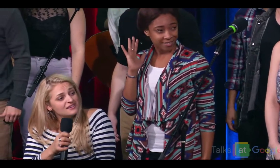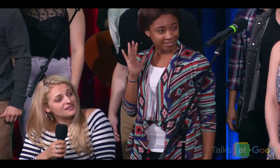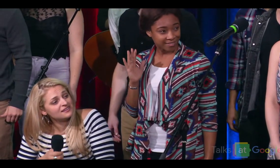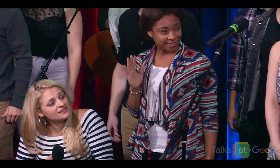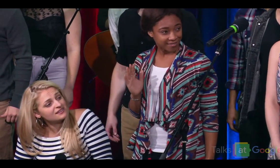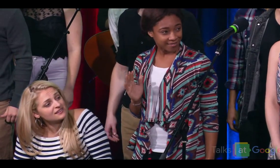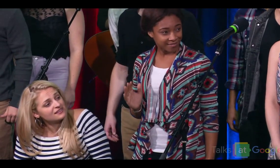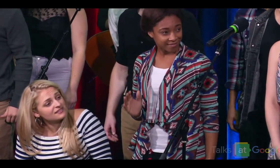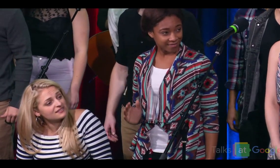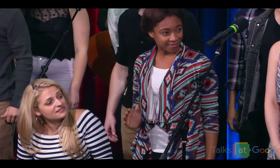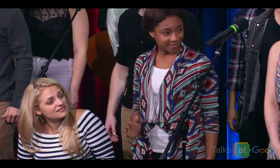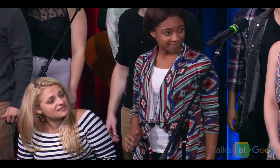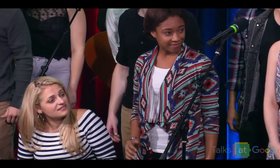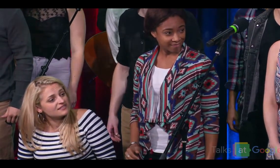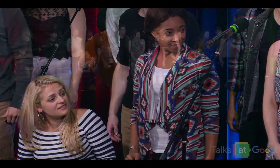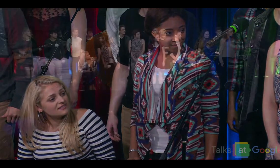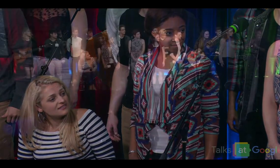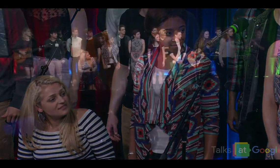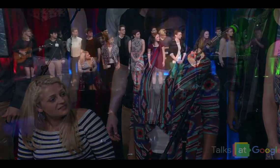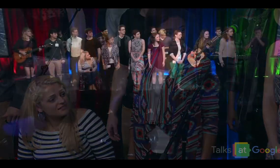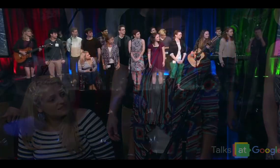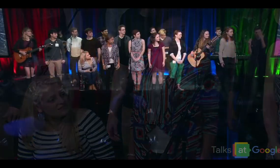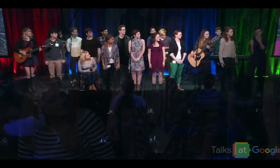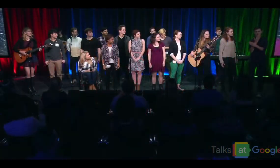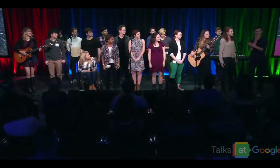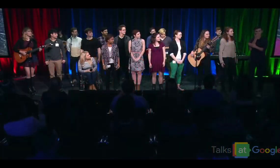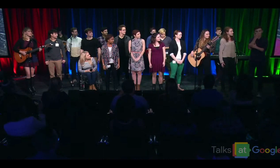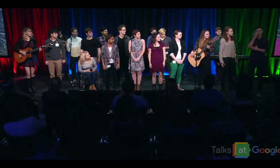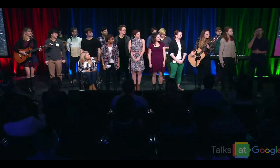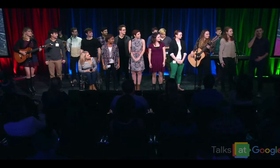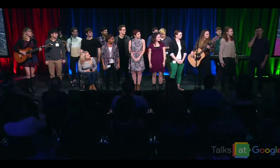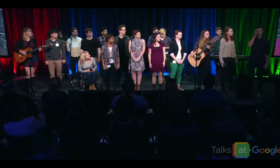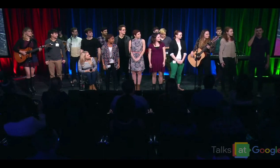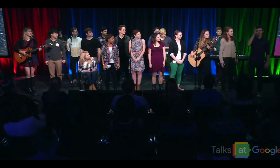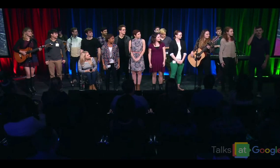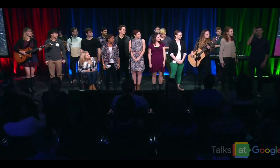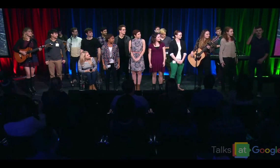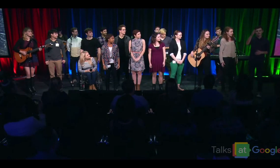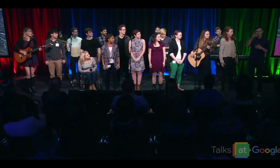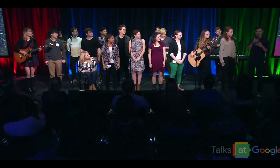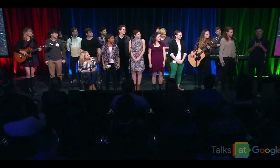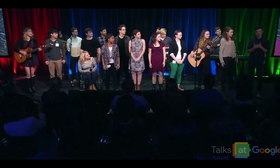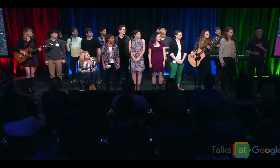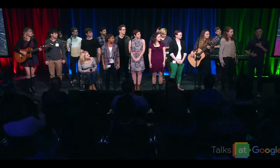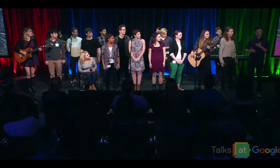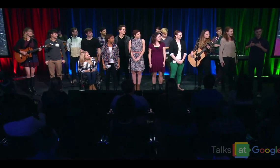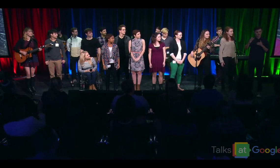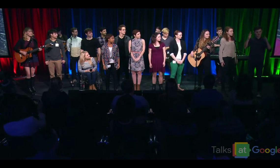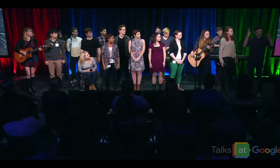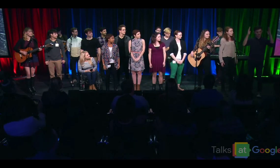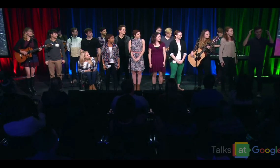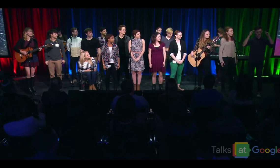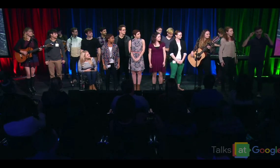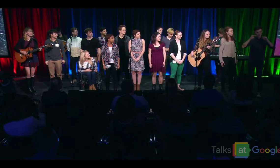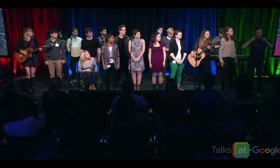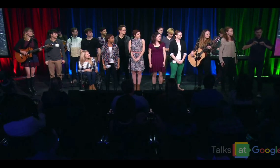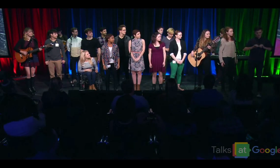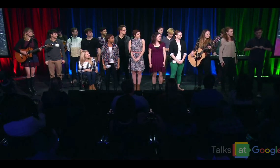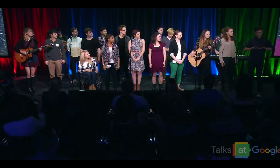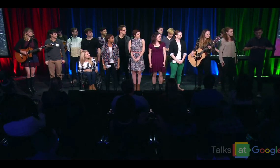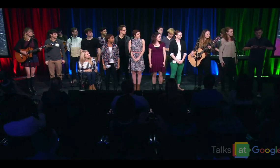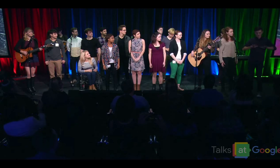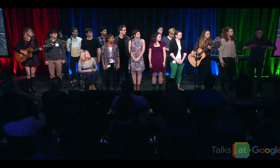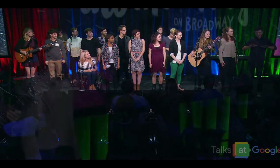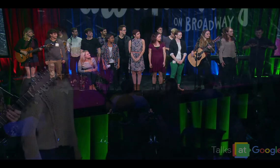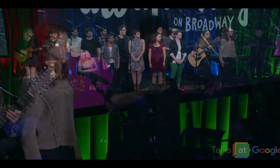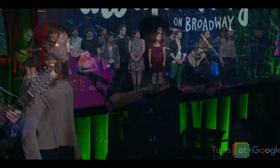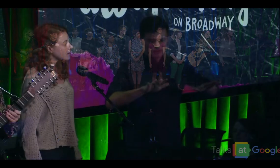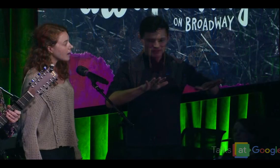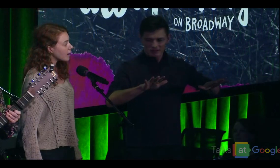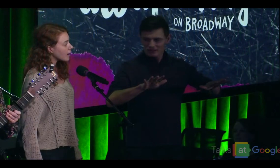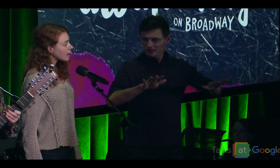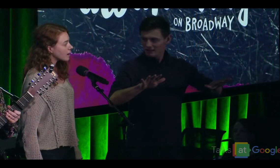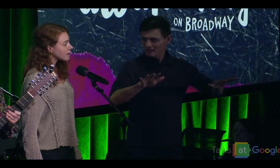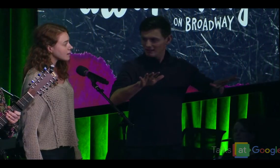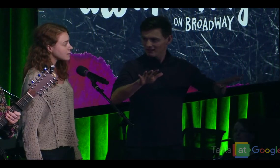As the child leads the way to a dream, a belief A time of hope through the land